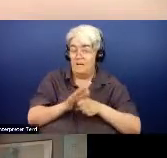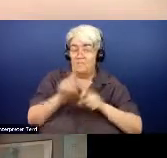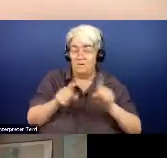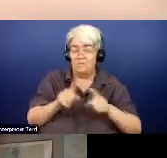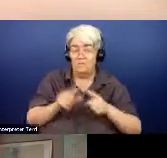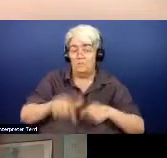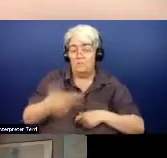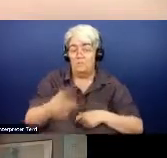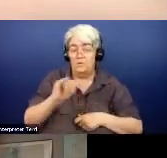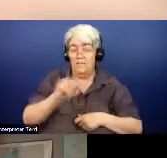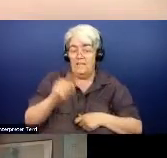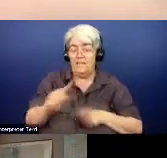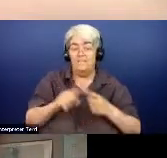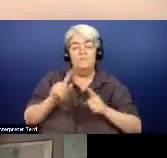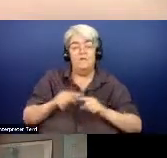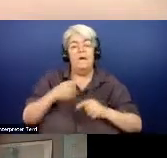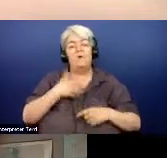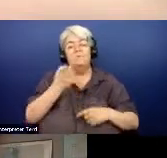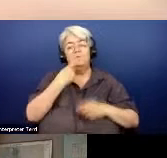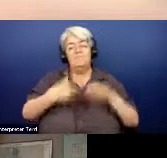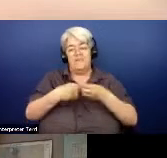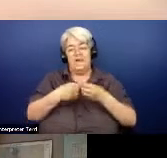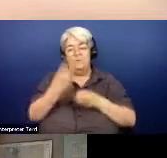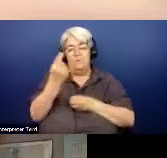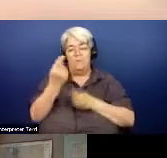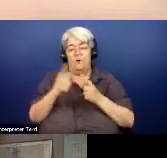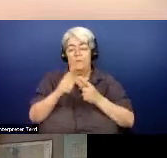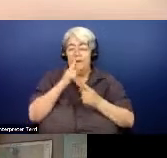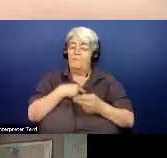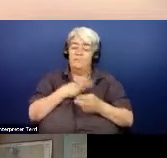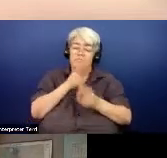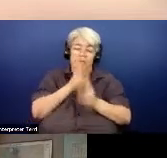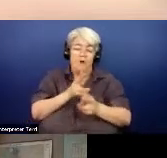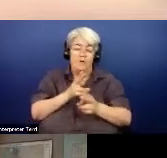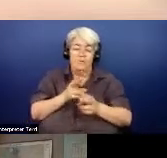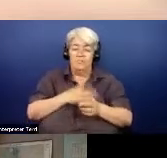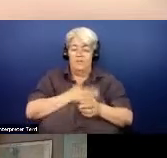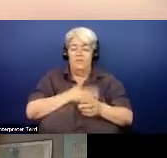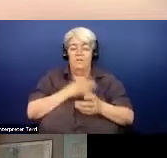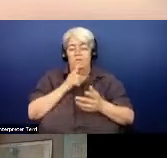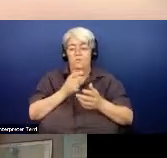I'll turn that back over to Liz. I wanted to say how honored I've been to follow the presenters and people that you've